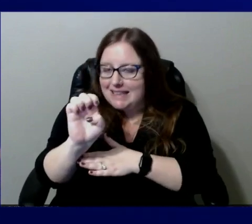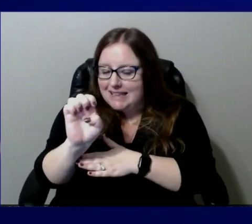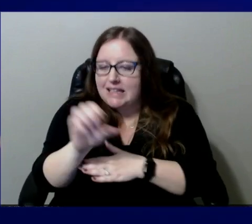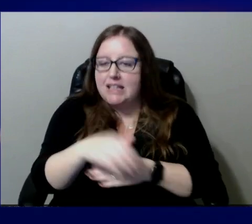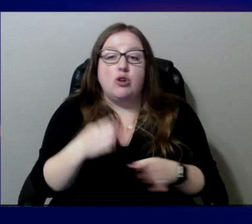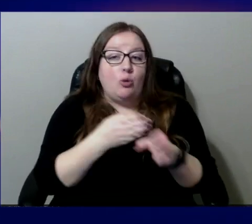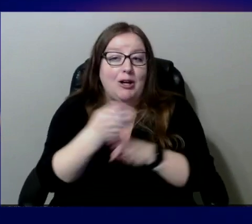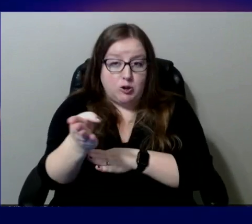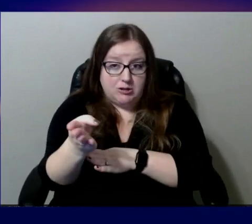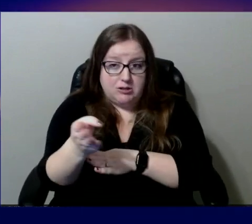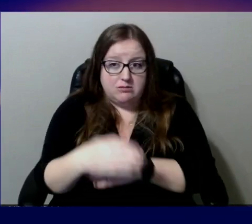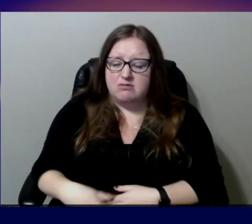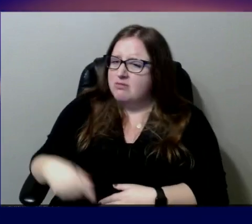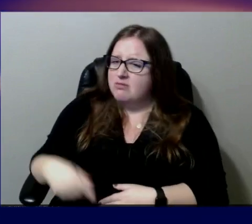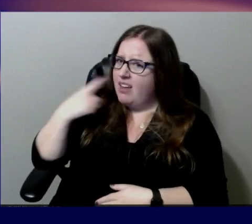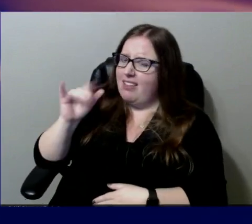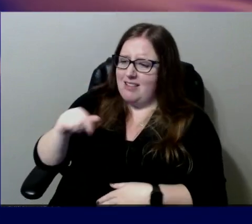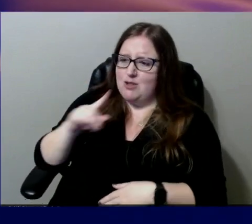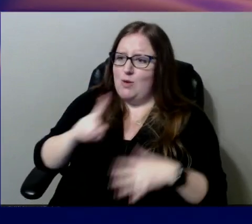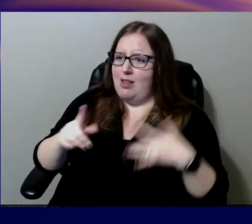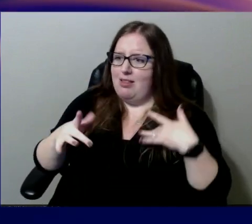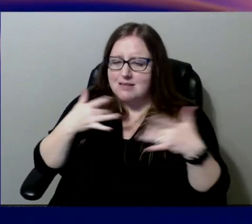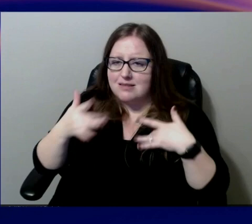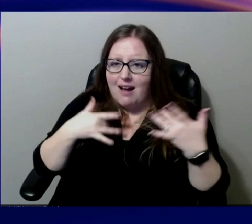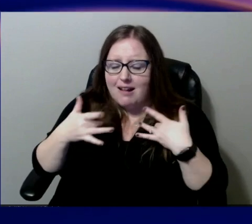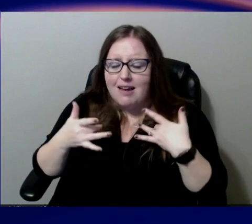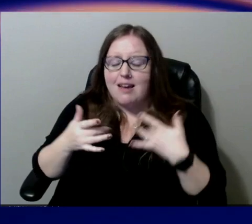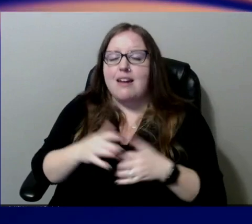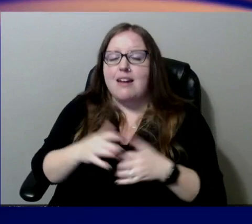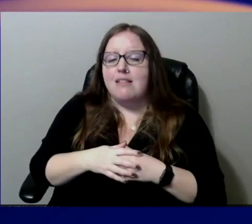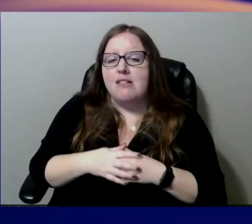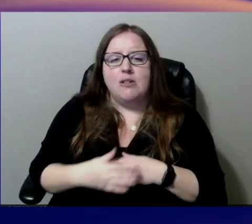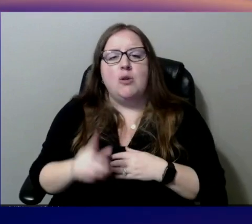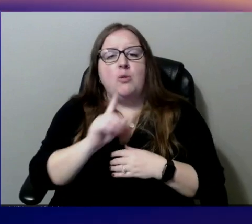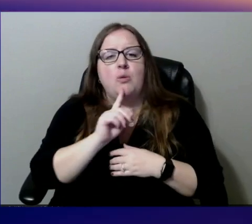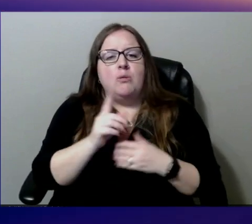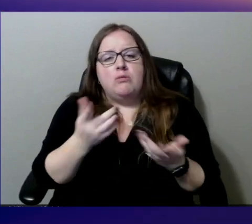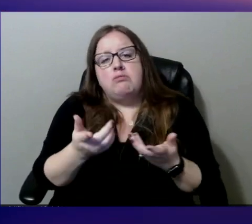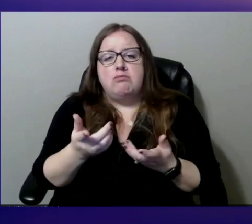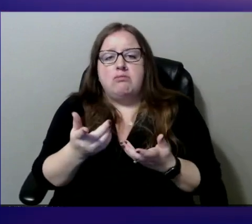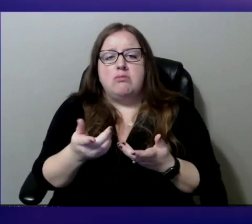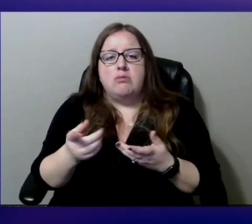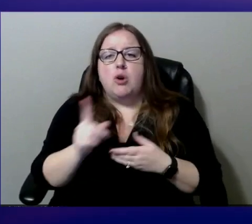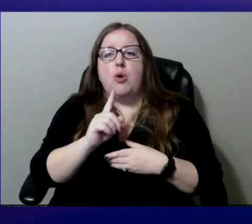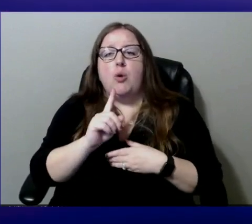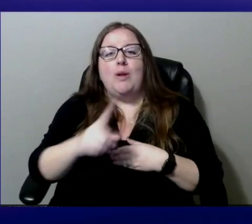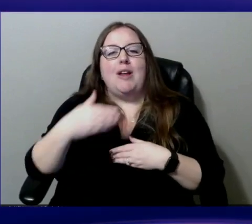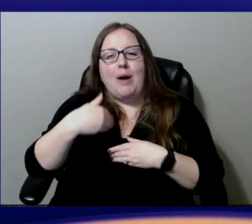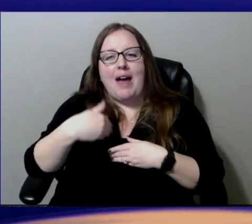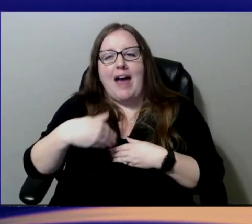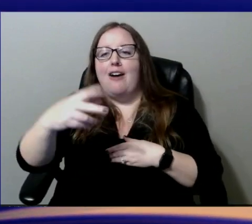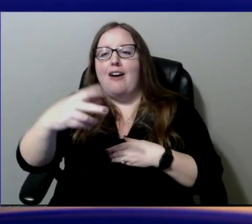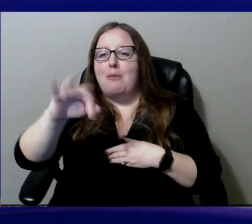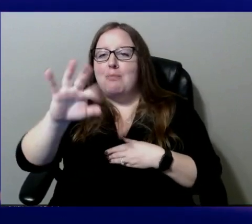I think that's pretty exciting. Like because we are giving a platform to the students to come on board, learn,